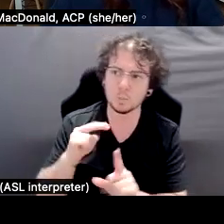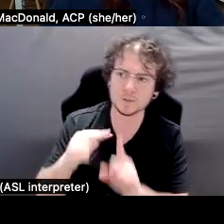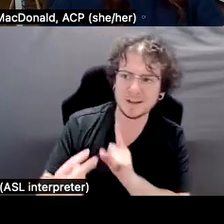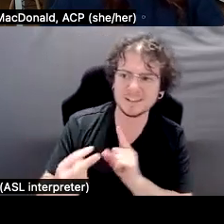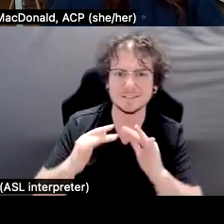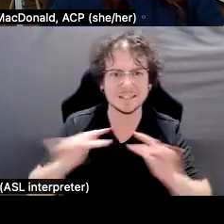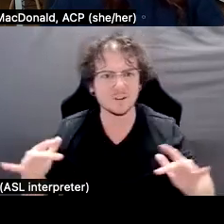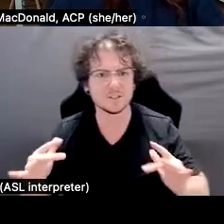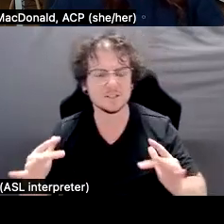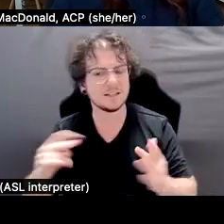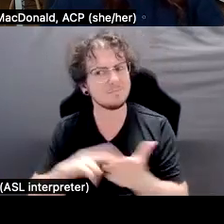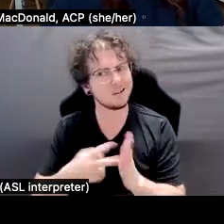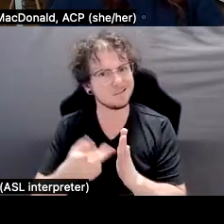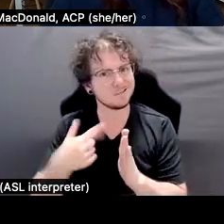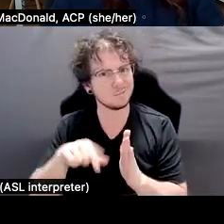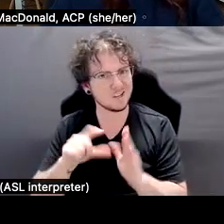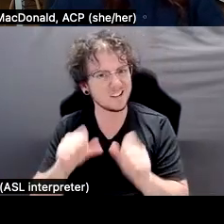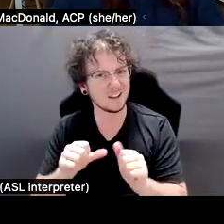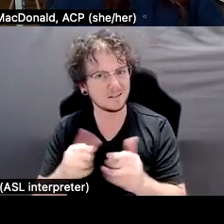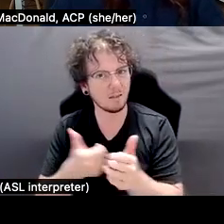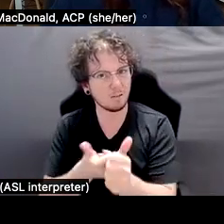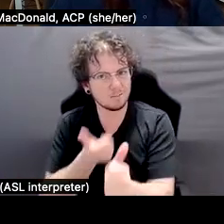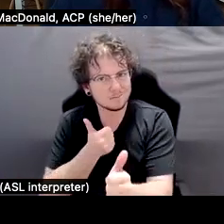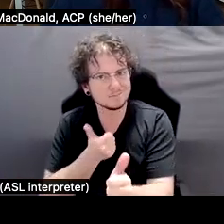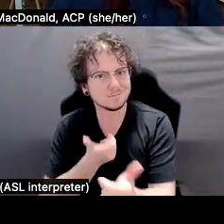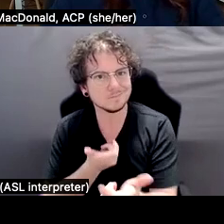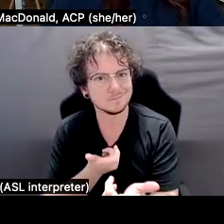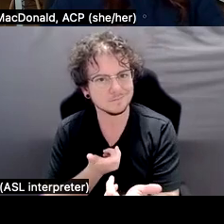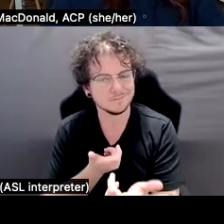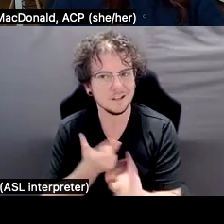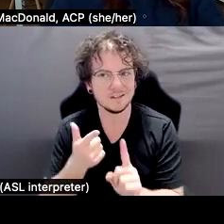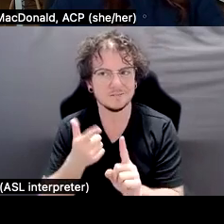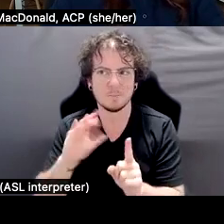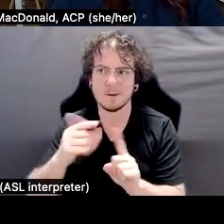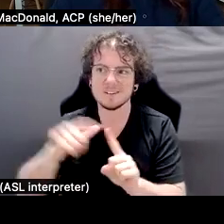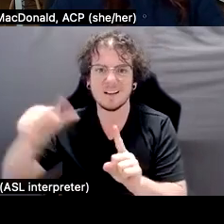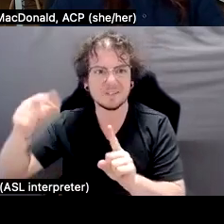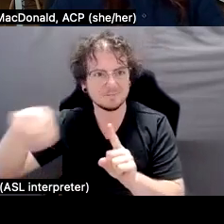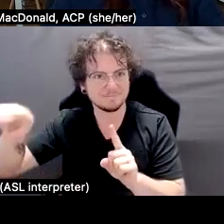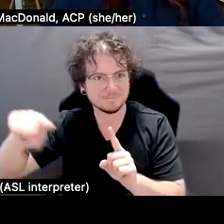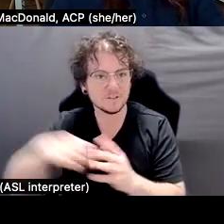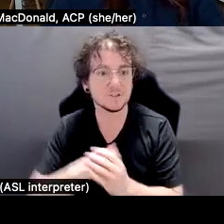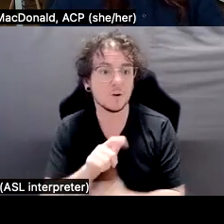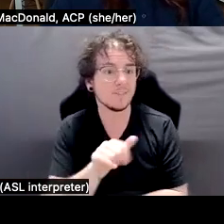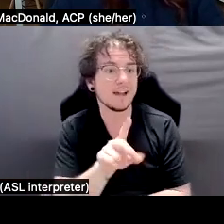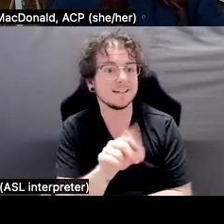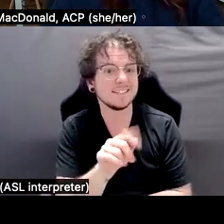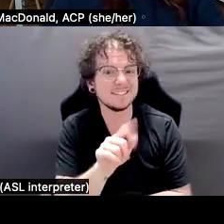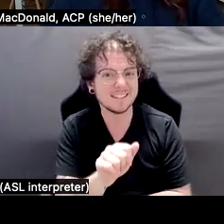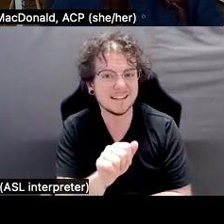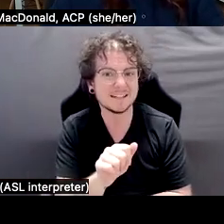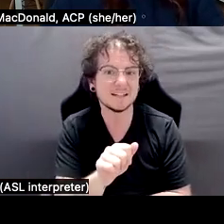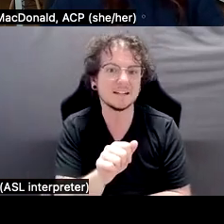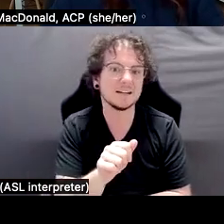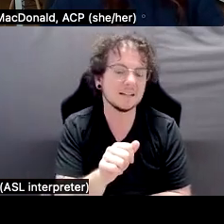in some areas. So, this piece of data definitely points towards things like succession planning,